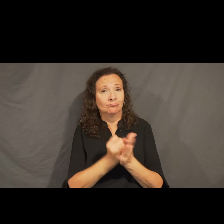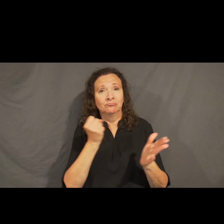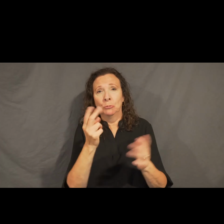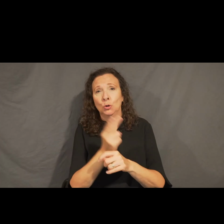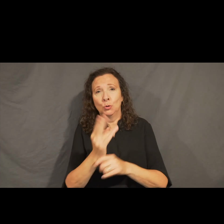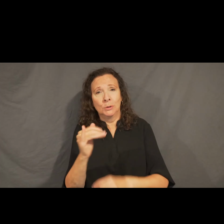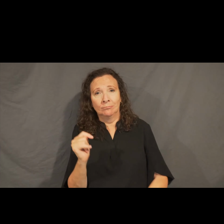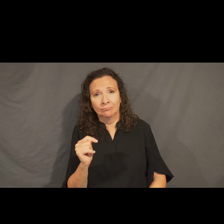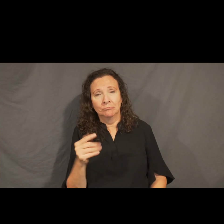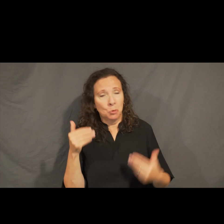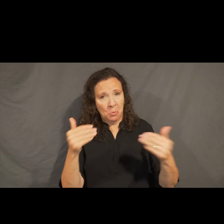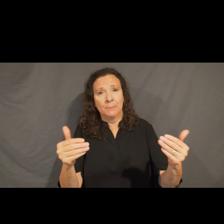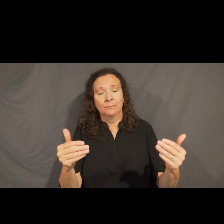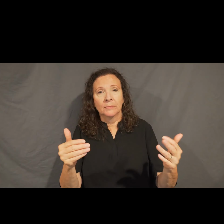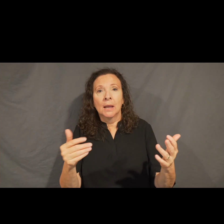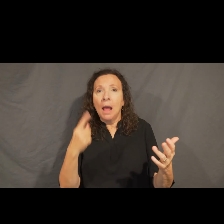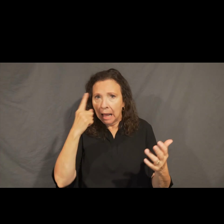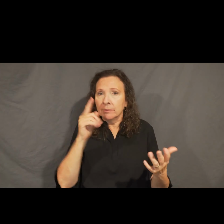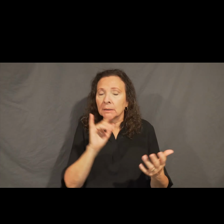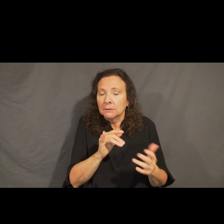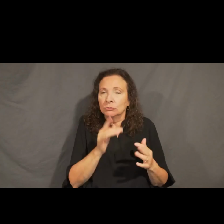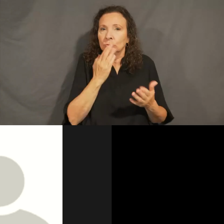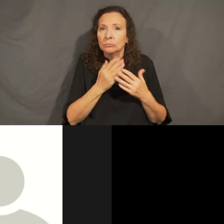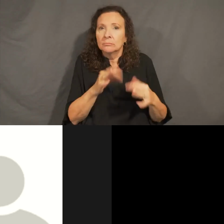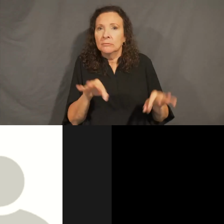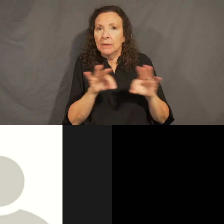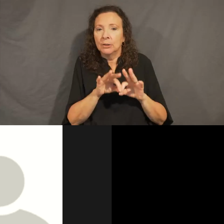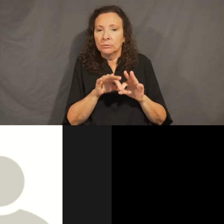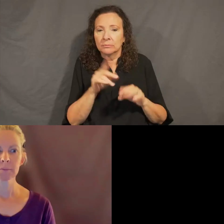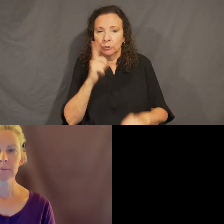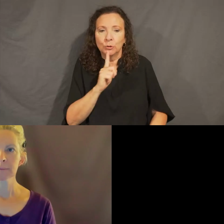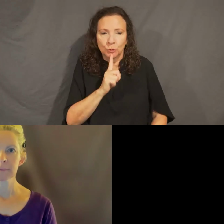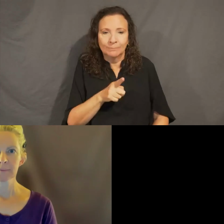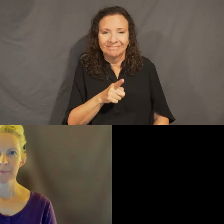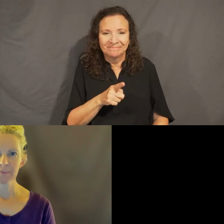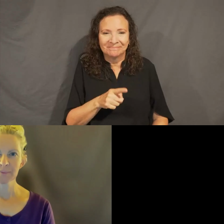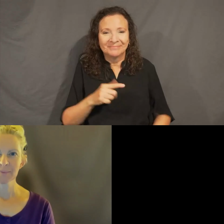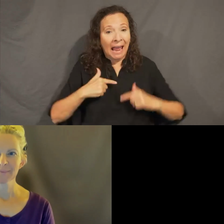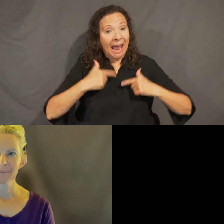I think it's got some value, for sure.